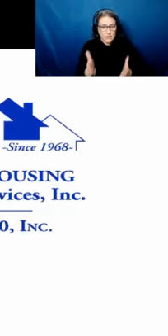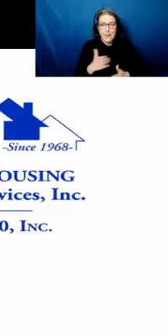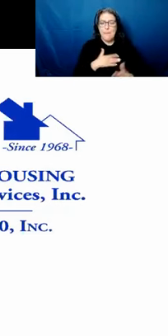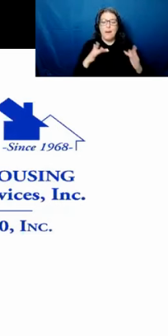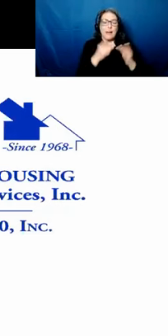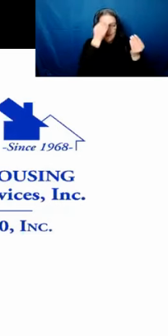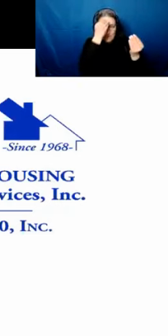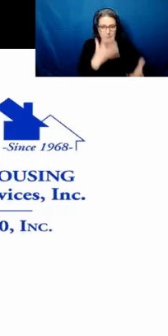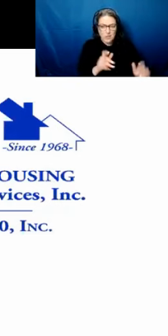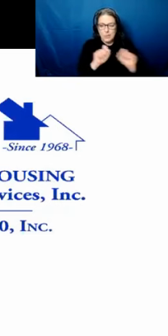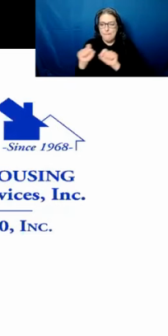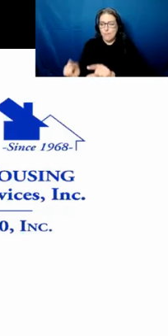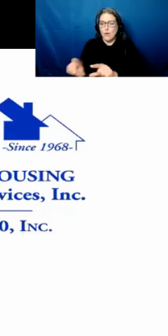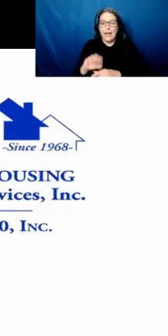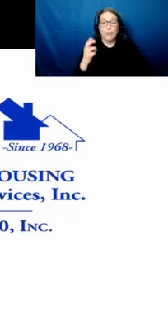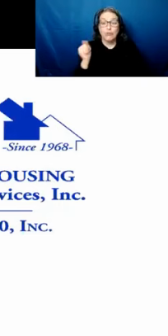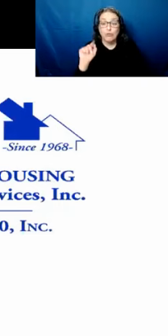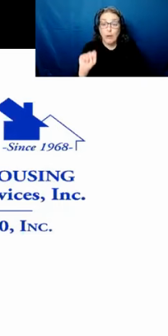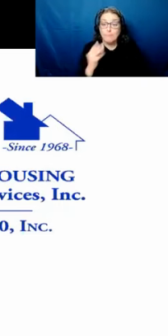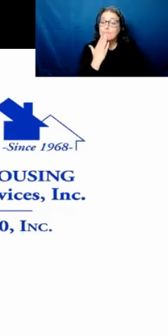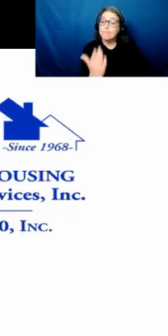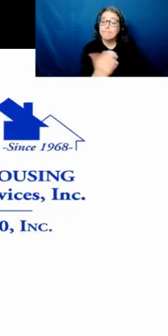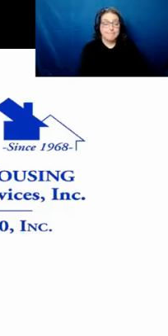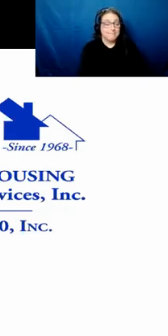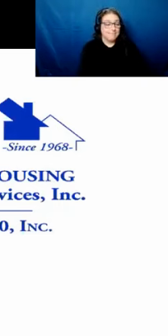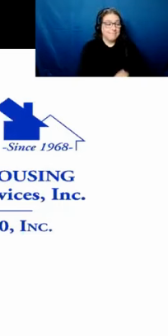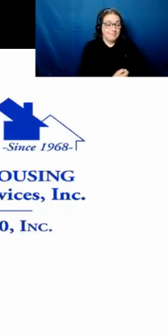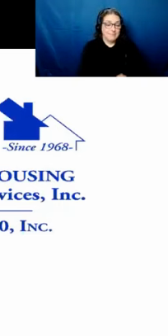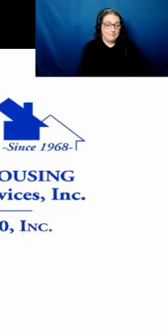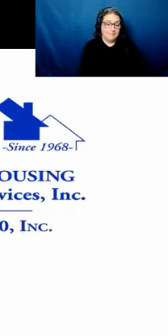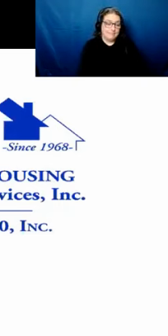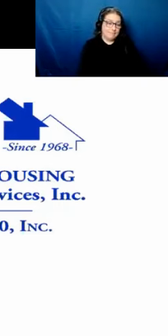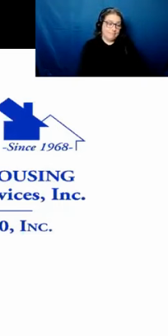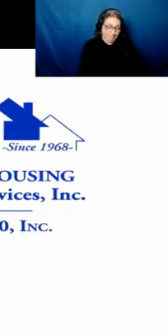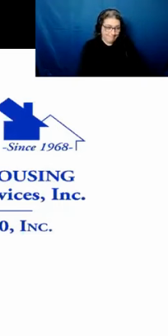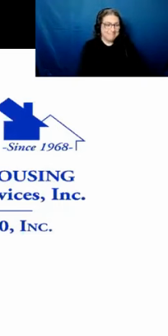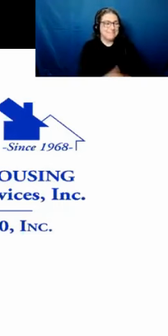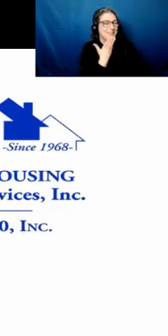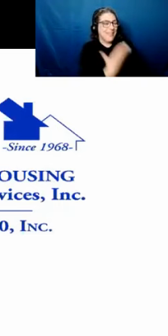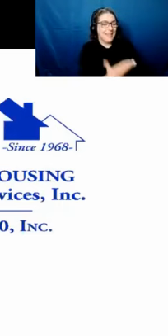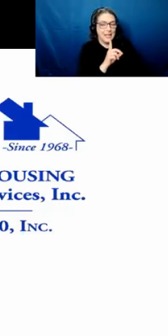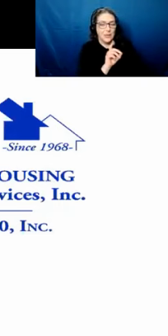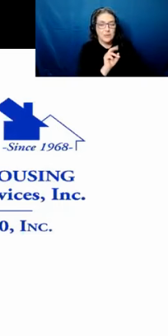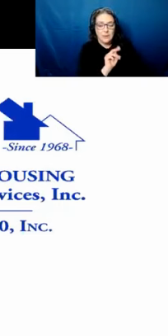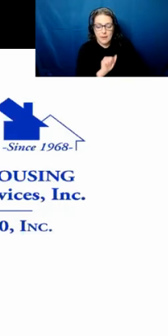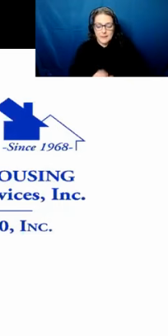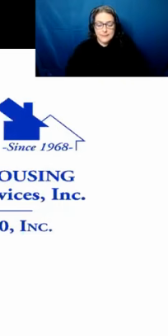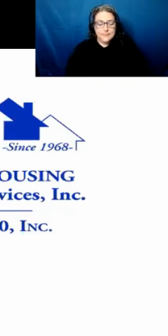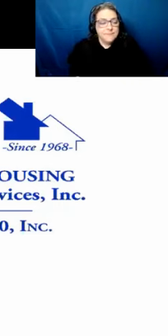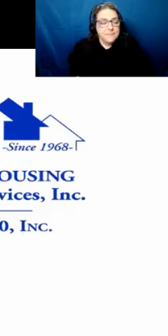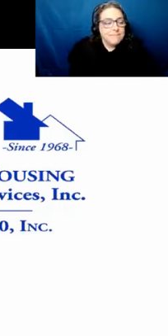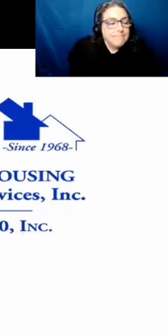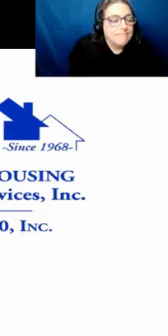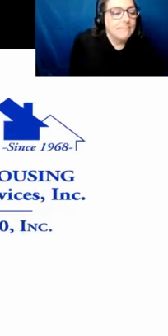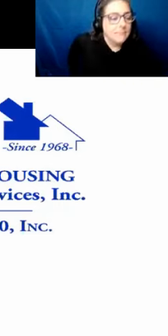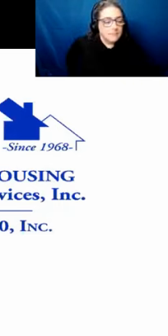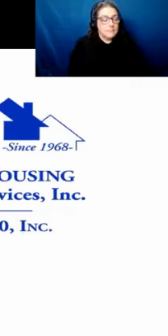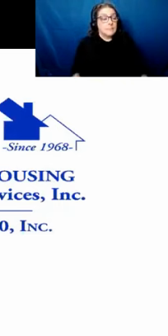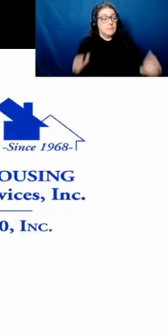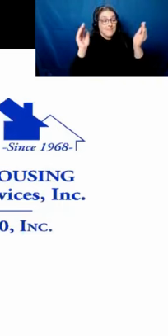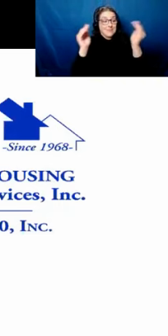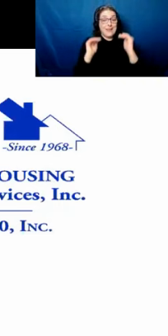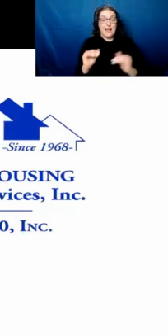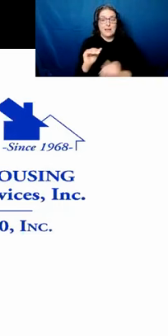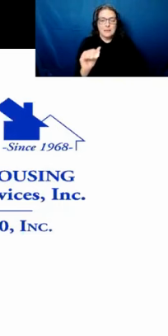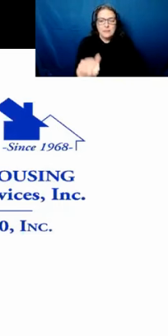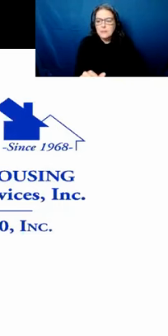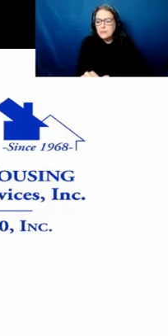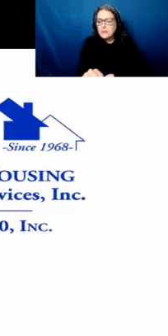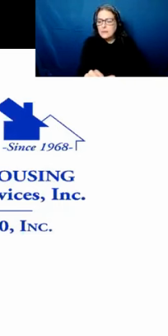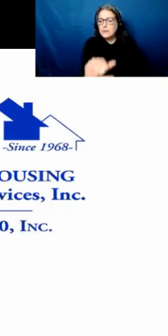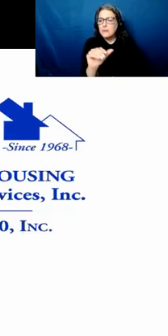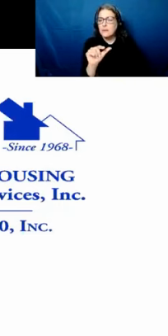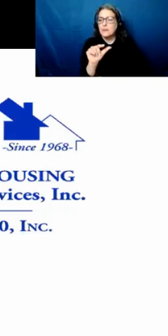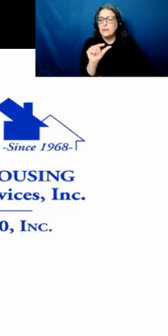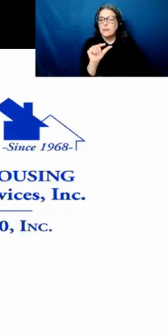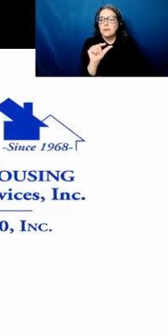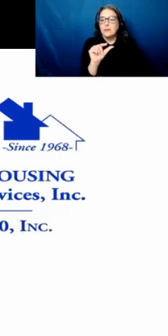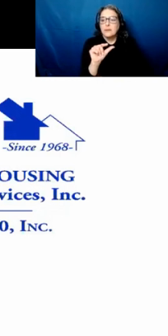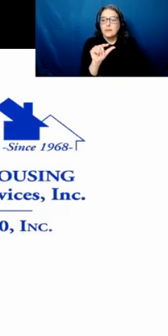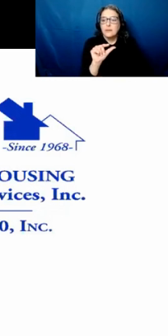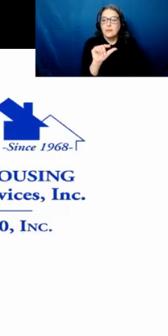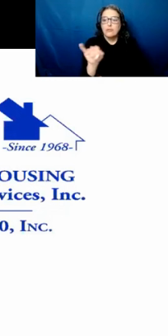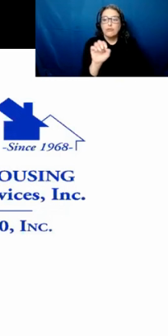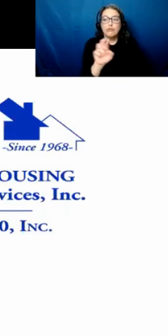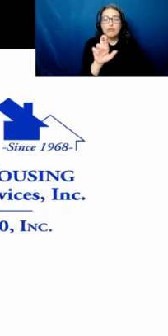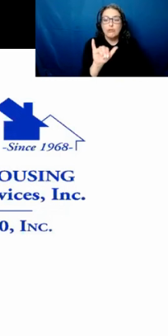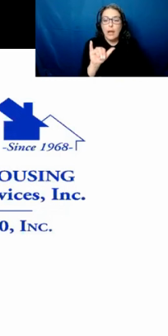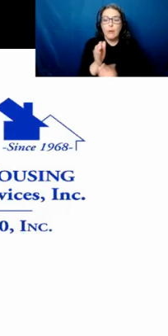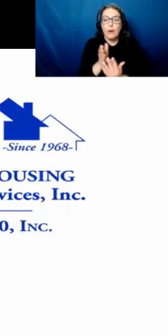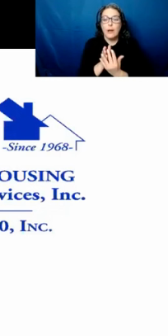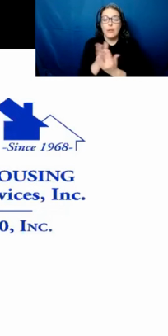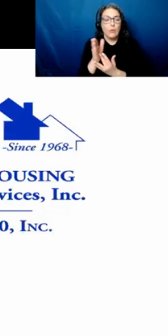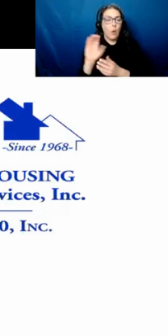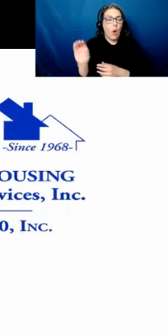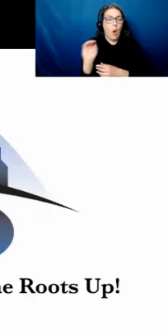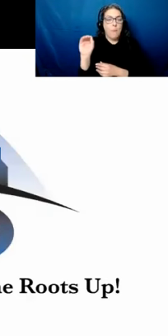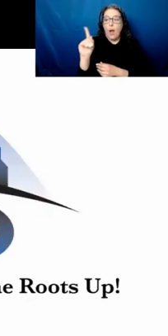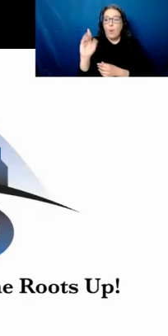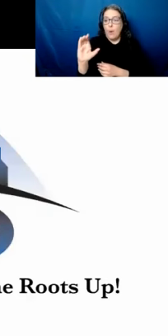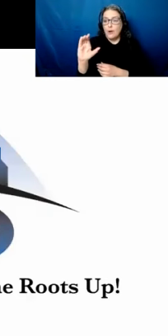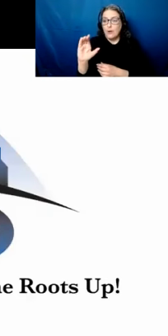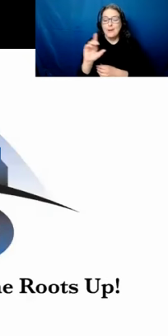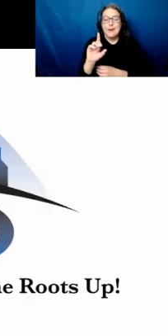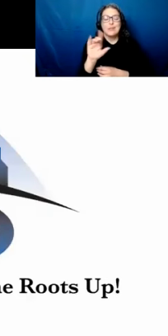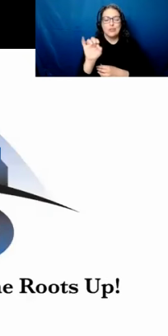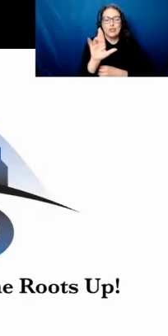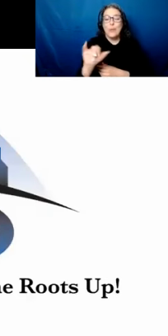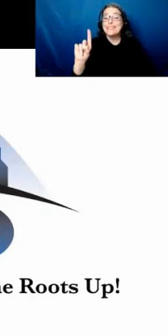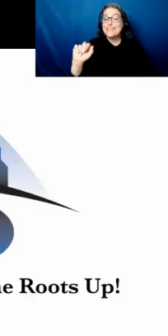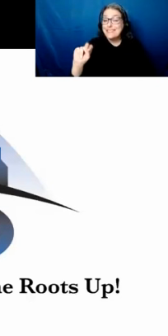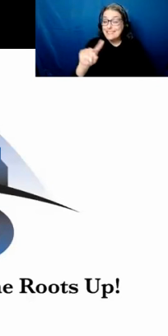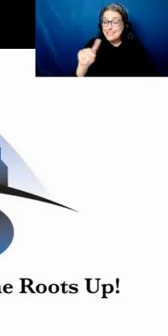We are seeing clients in our offices but it's by appointment only due to the COVID-19 pandemic.